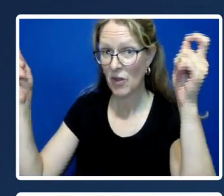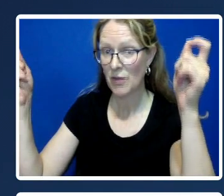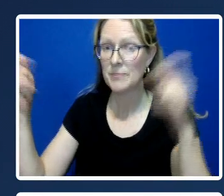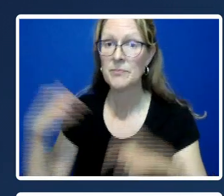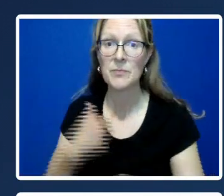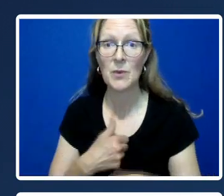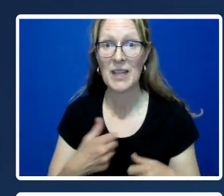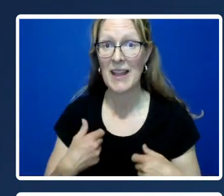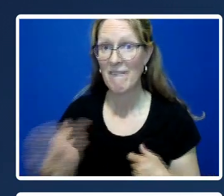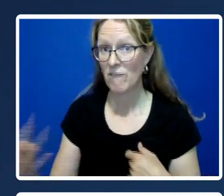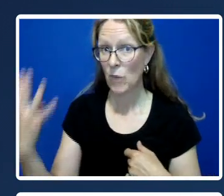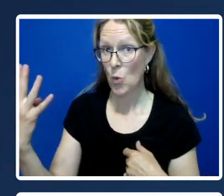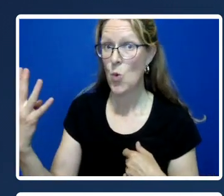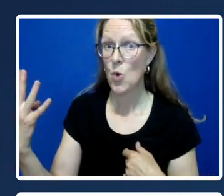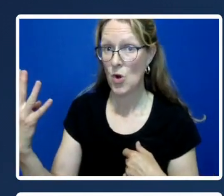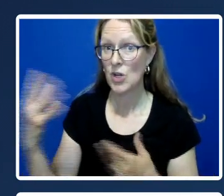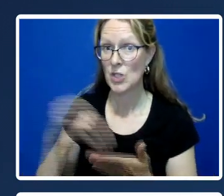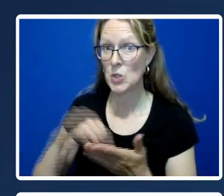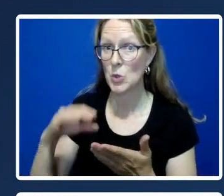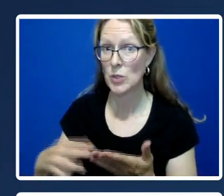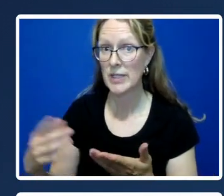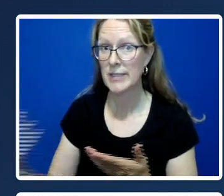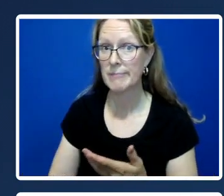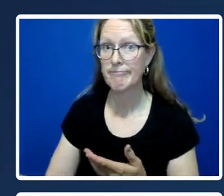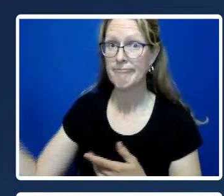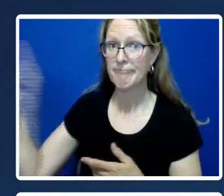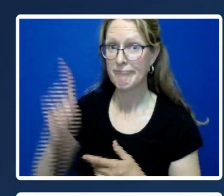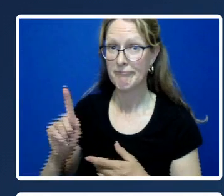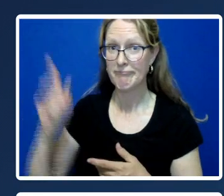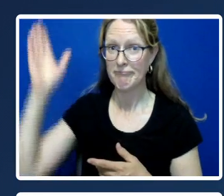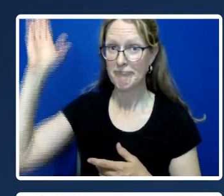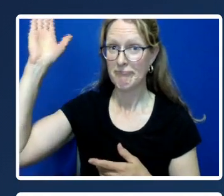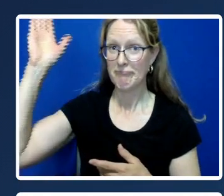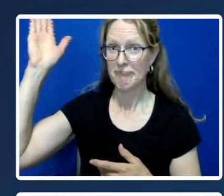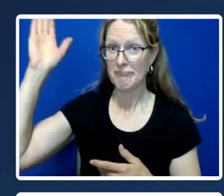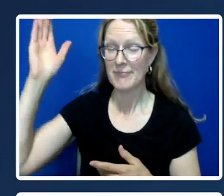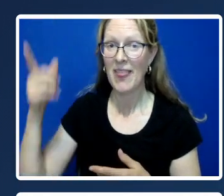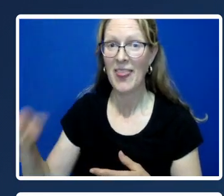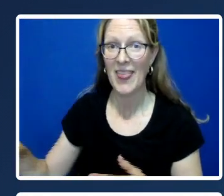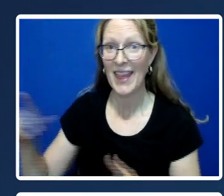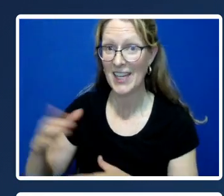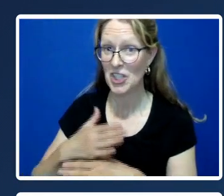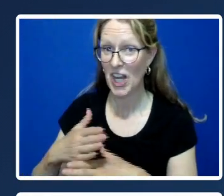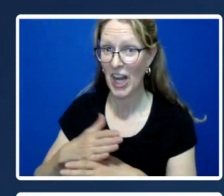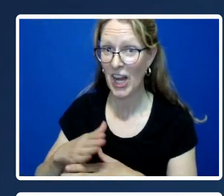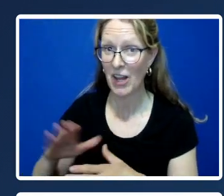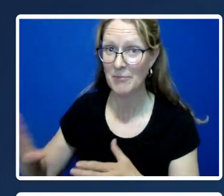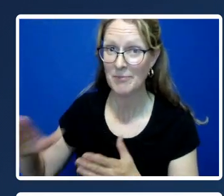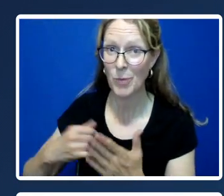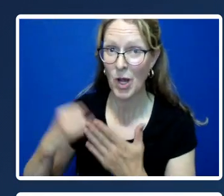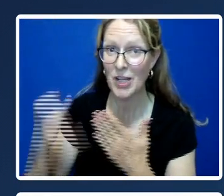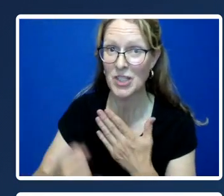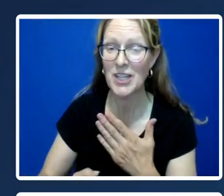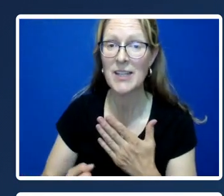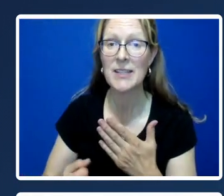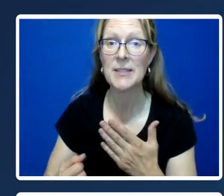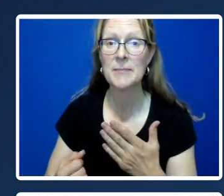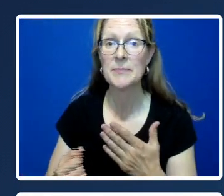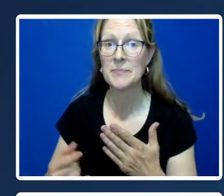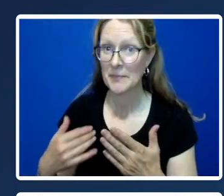came to speak and share about their project. And that was a paid opportunity for them. And